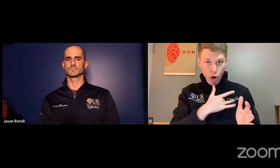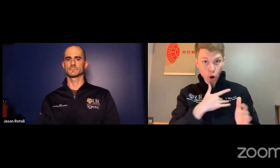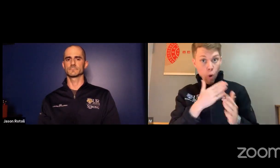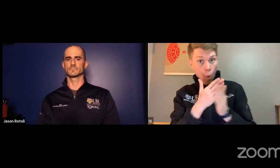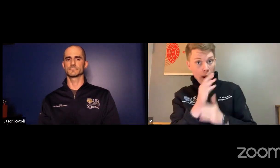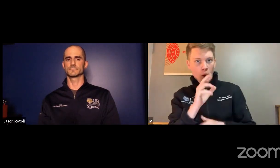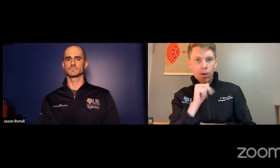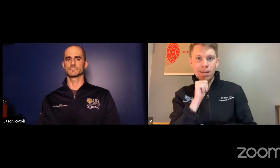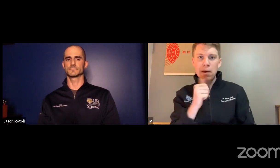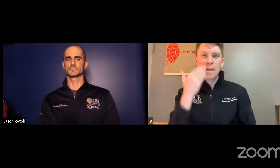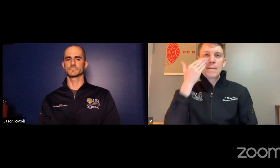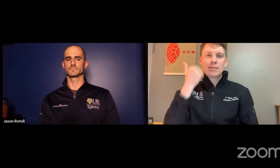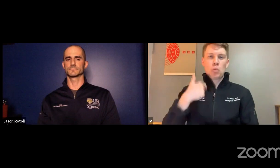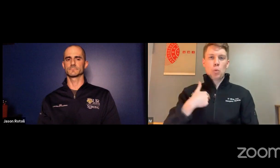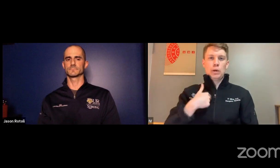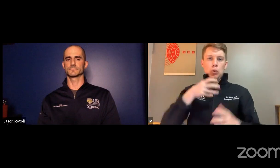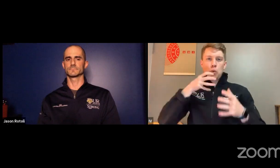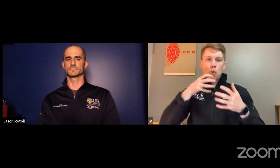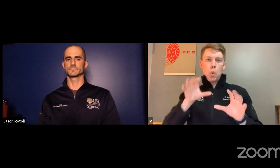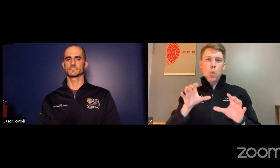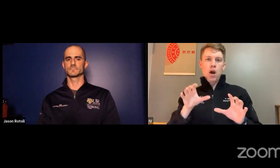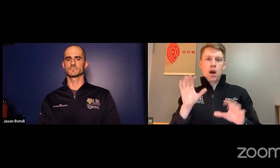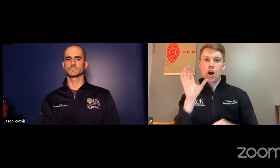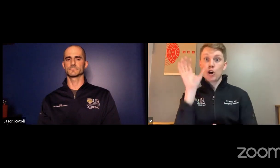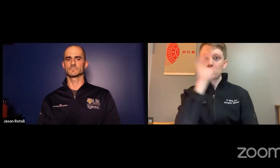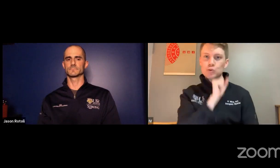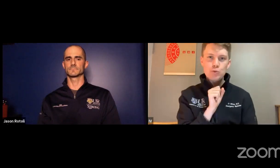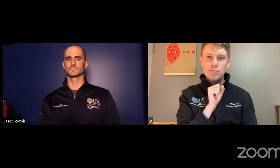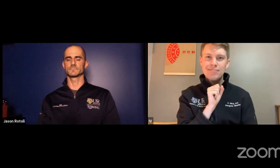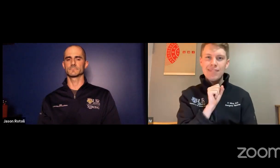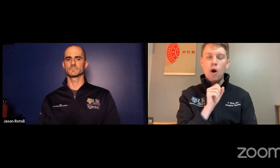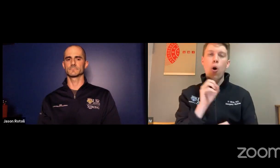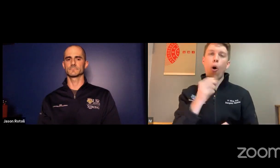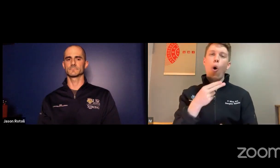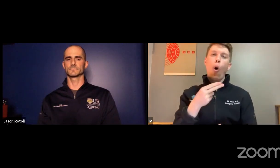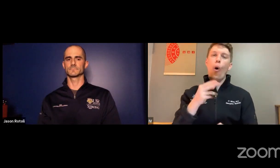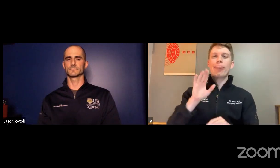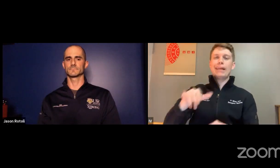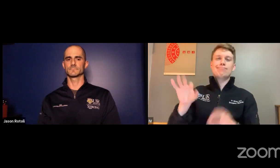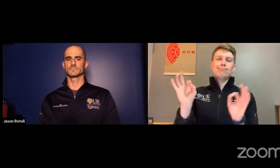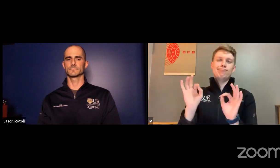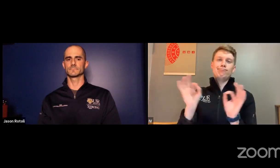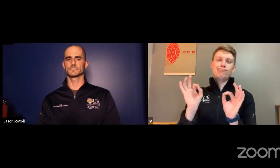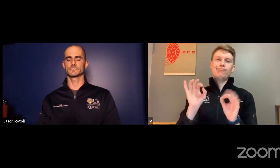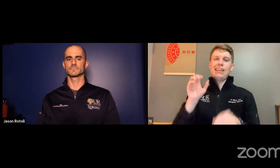But surprisingly enough many people go into the emergency department and they're getting